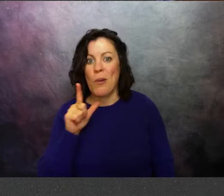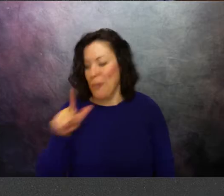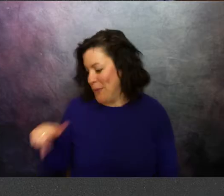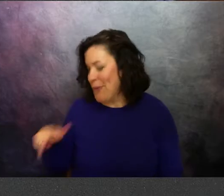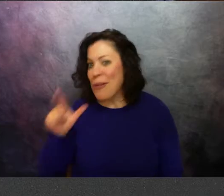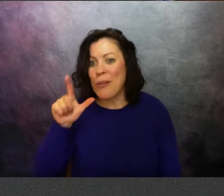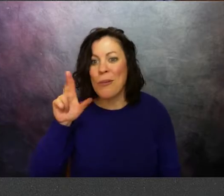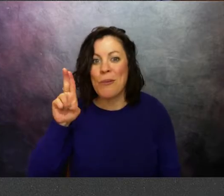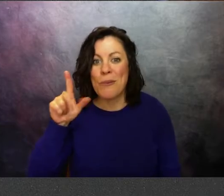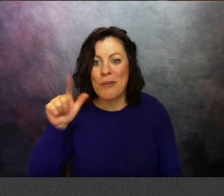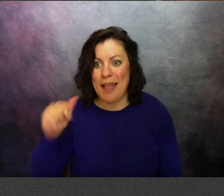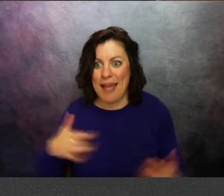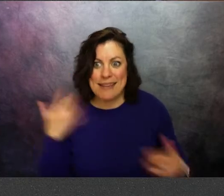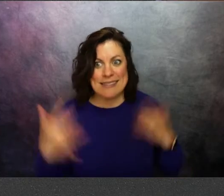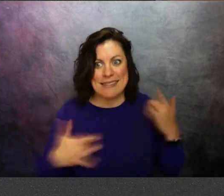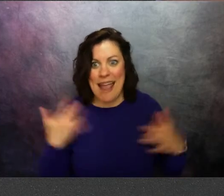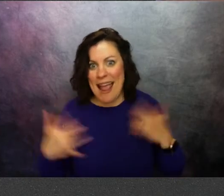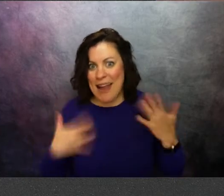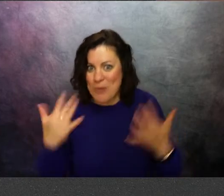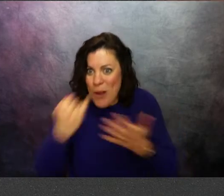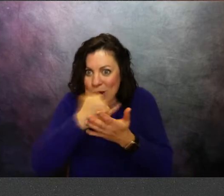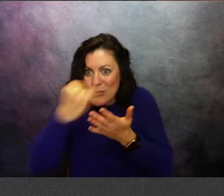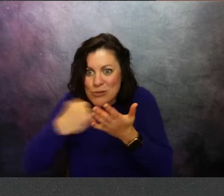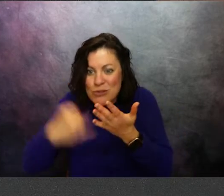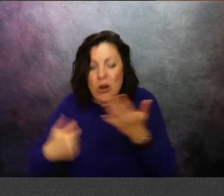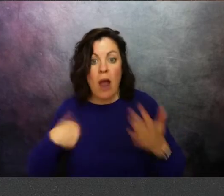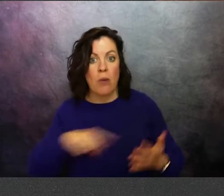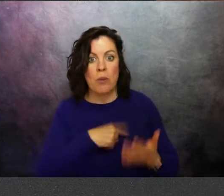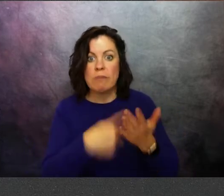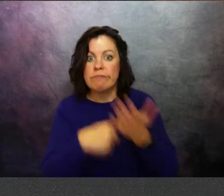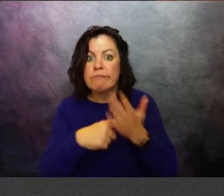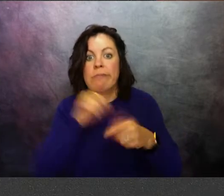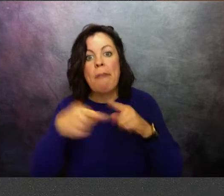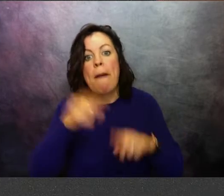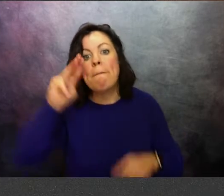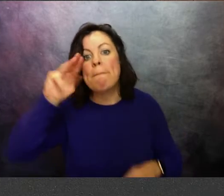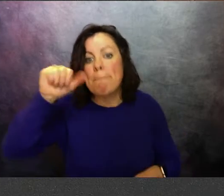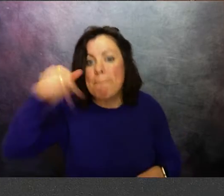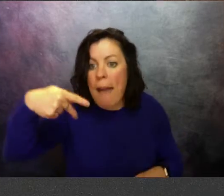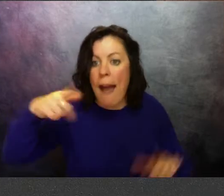And while we were talking about maps and globes, she drew a map. Would you like to see it?